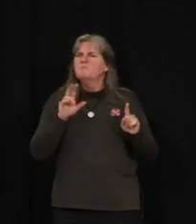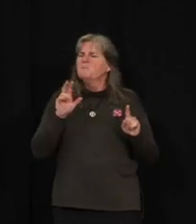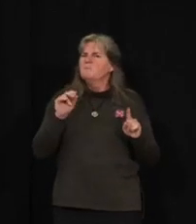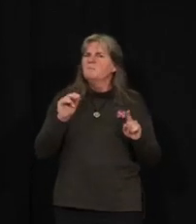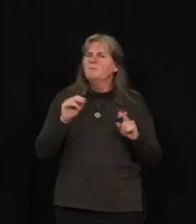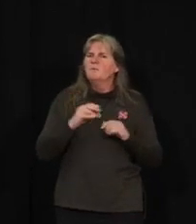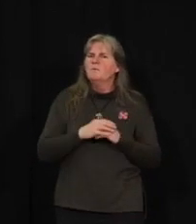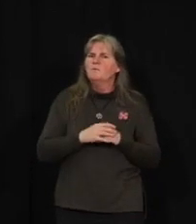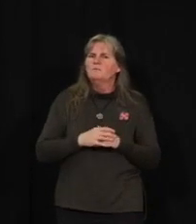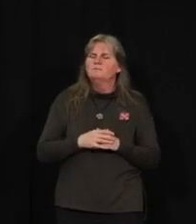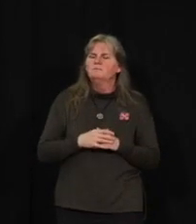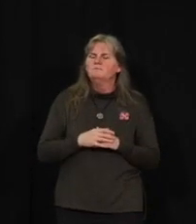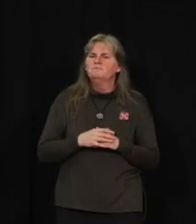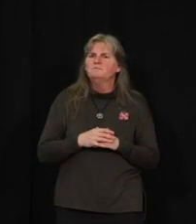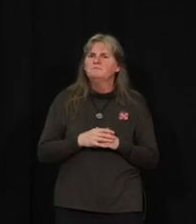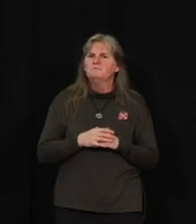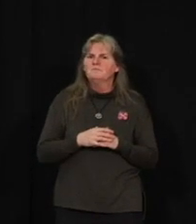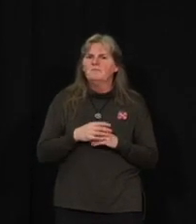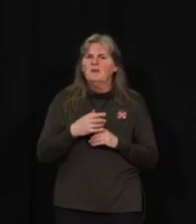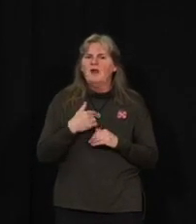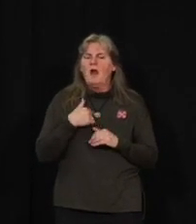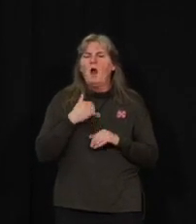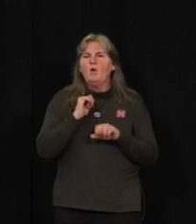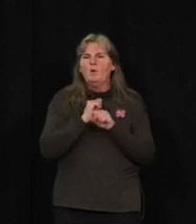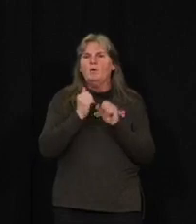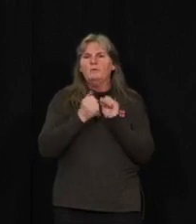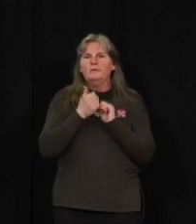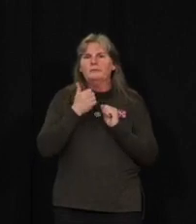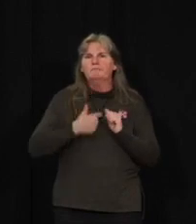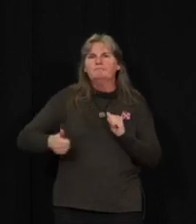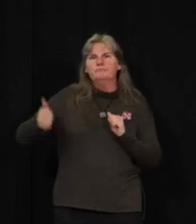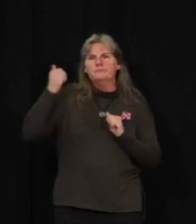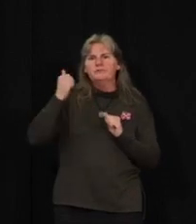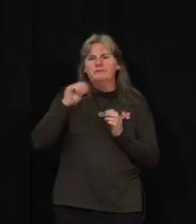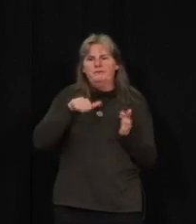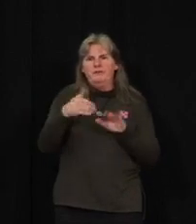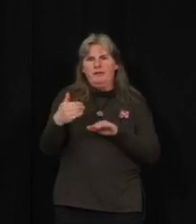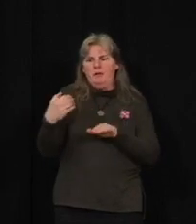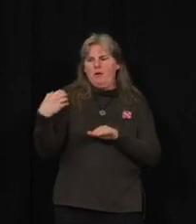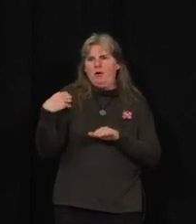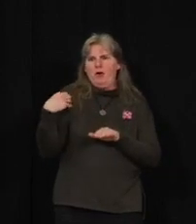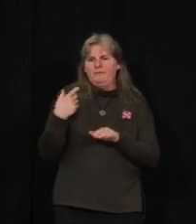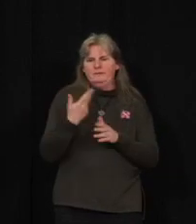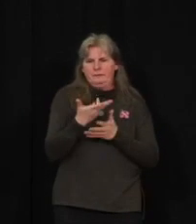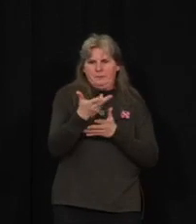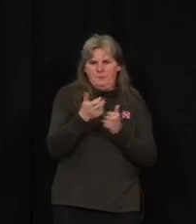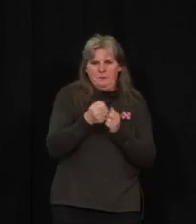the corner and looking at the circumstances, it appears to be